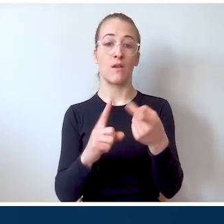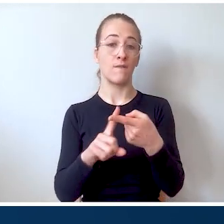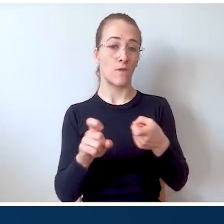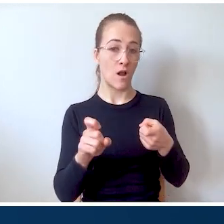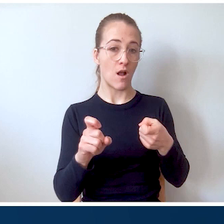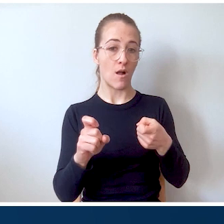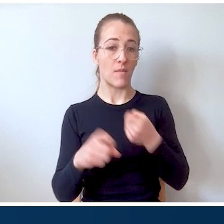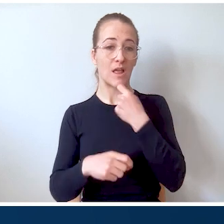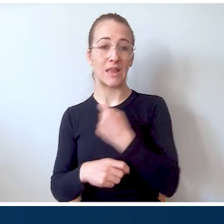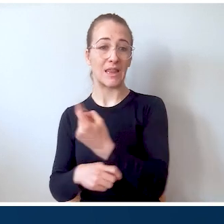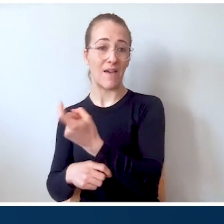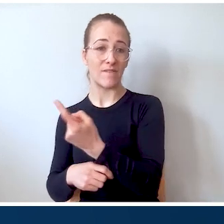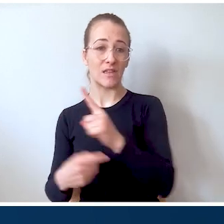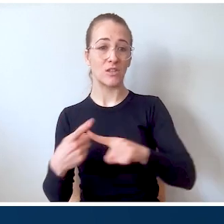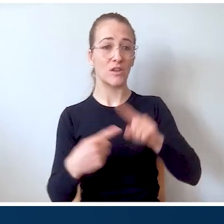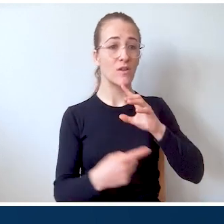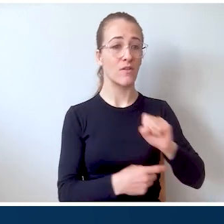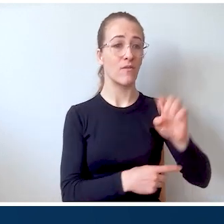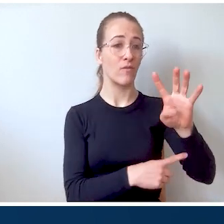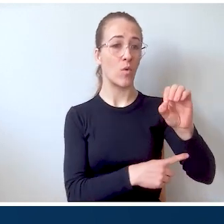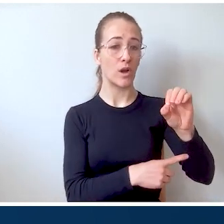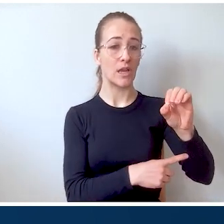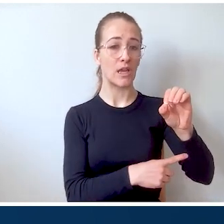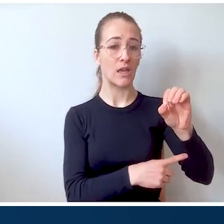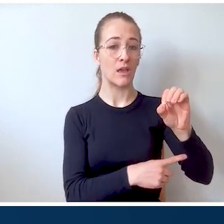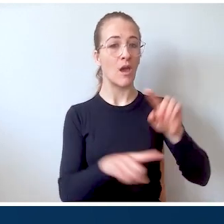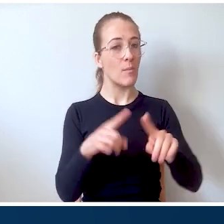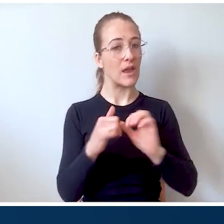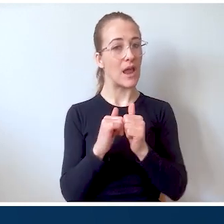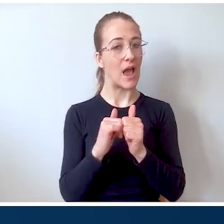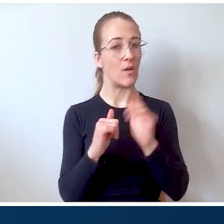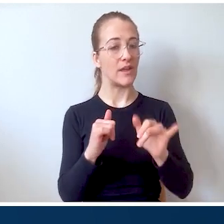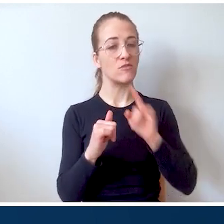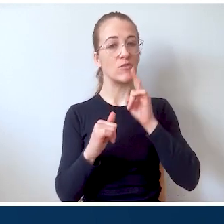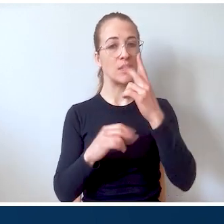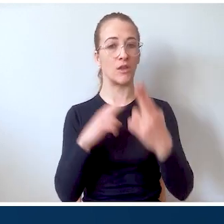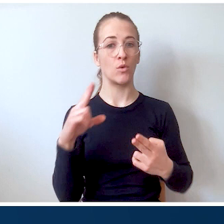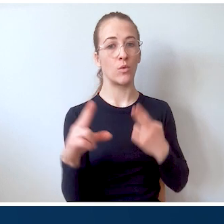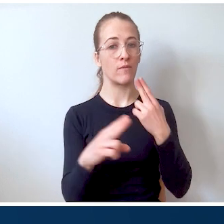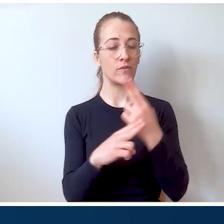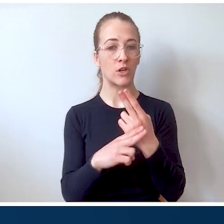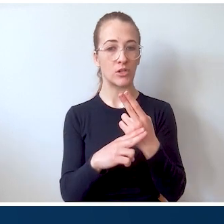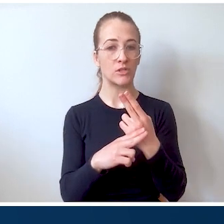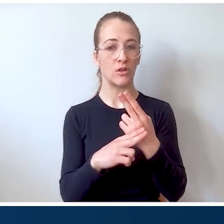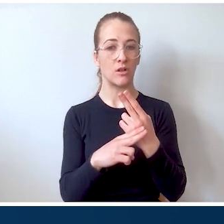going from 11 to 40. But how that is really such a universal